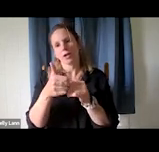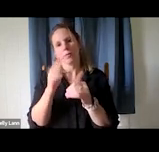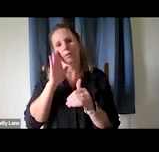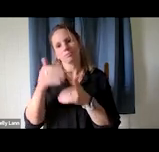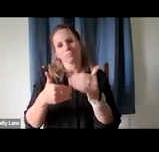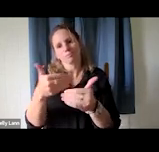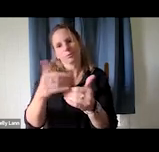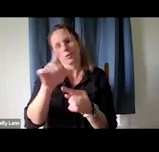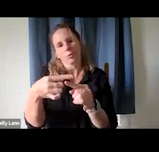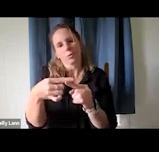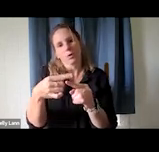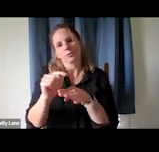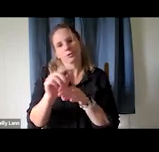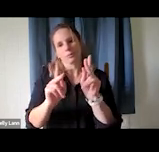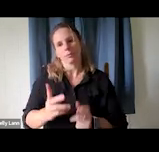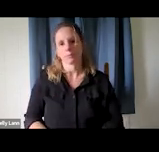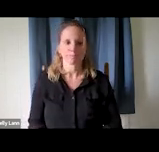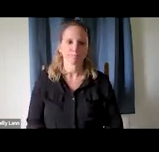when we're a adjudicating claims.